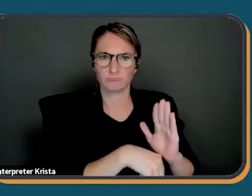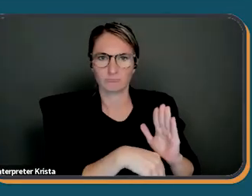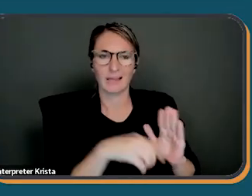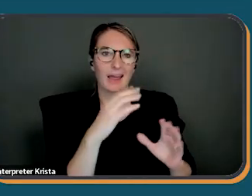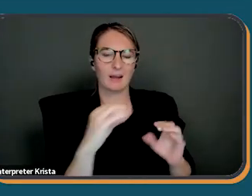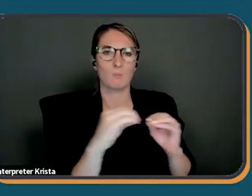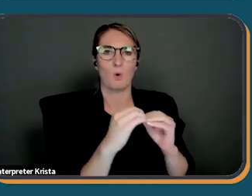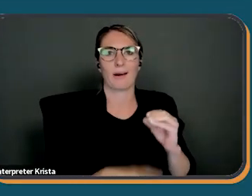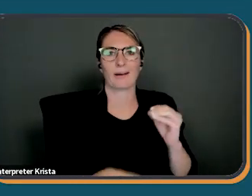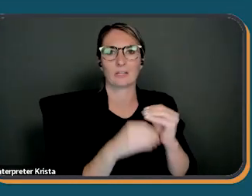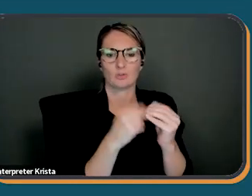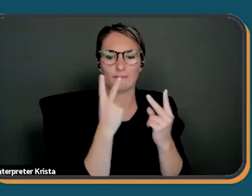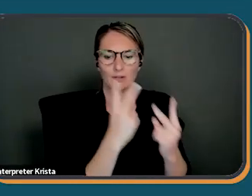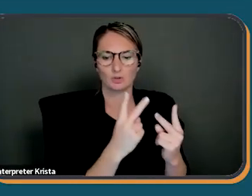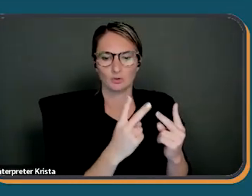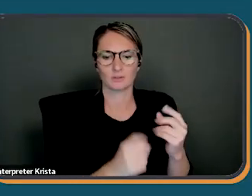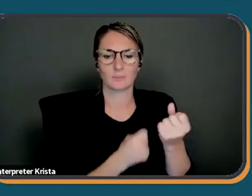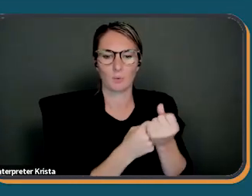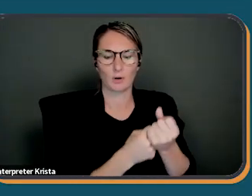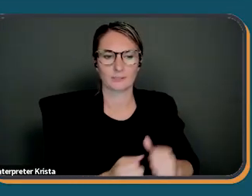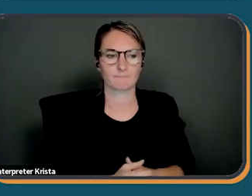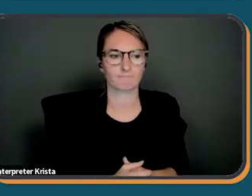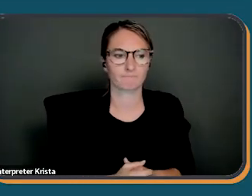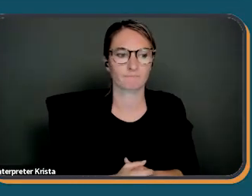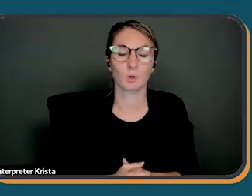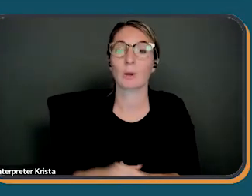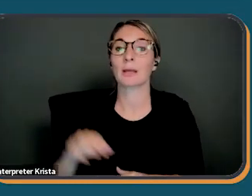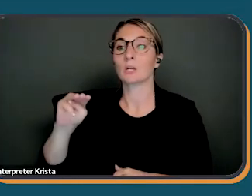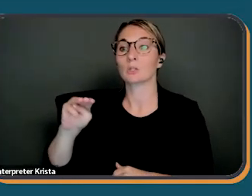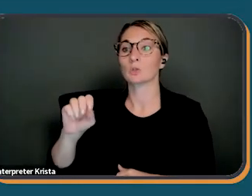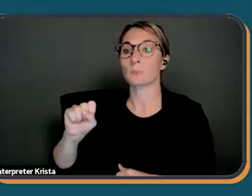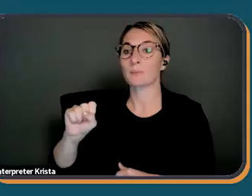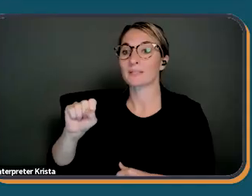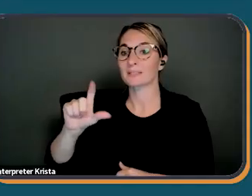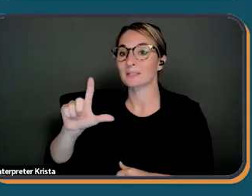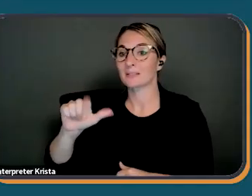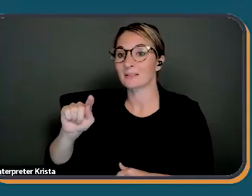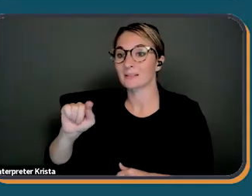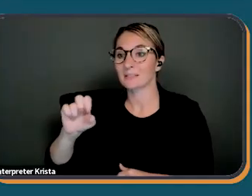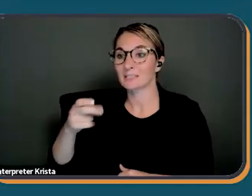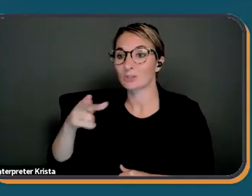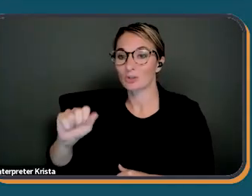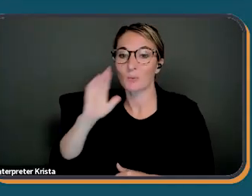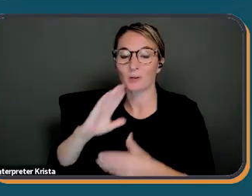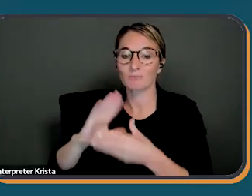So, okay, Ms. Latisha, we're going to start by talking about your experience with breast cancer screening.